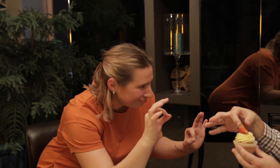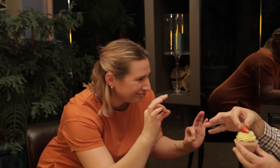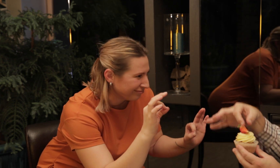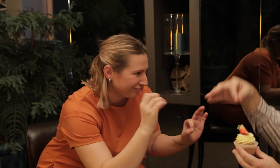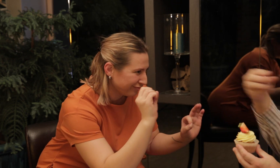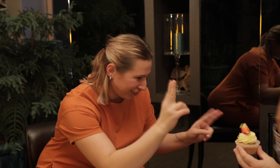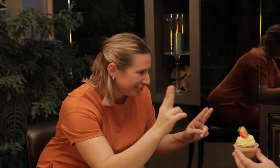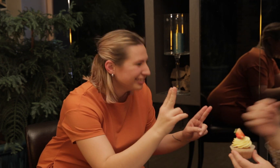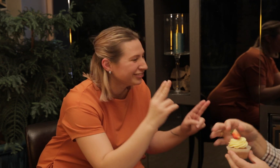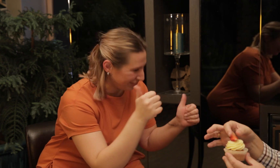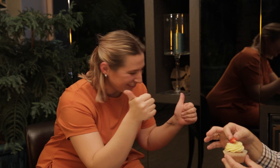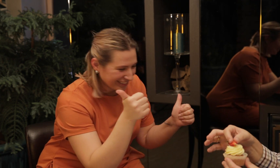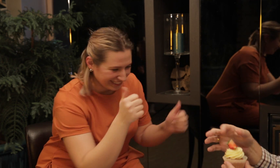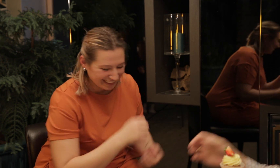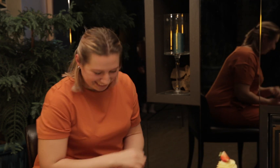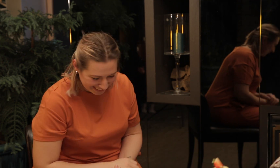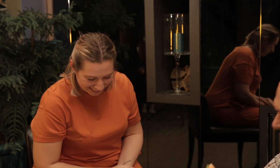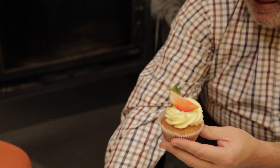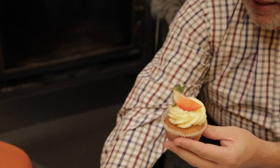Look at him!